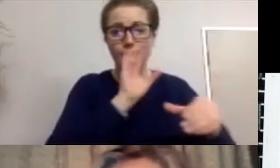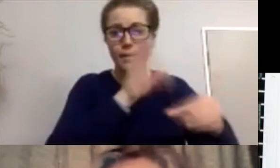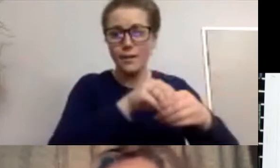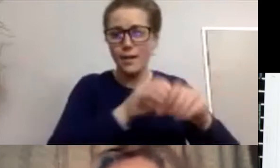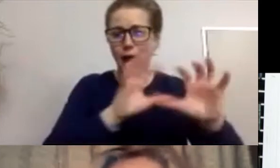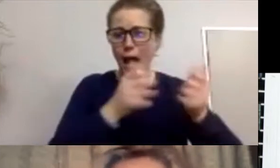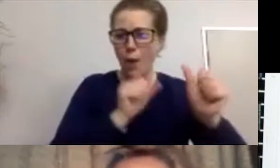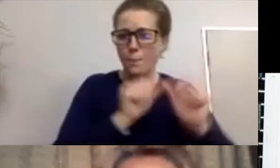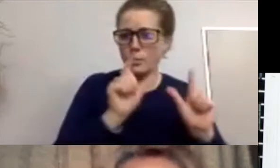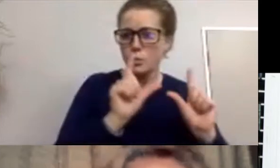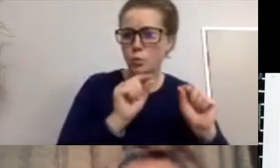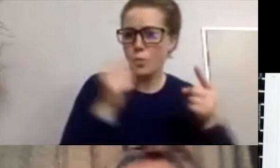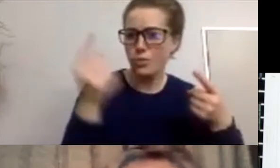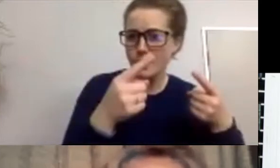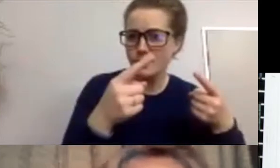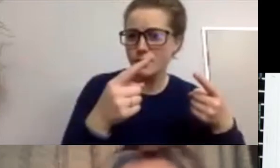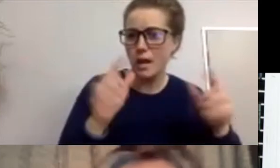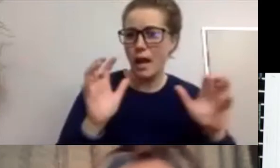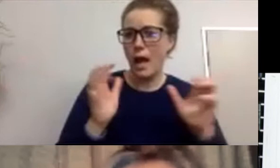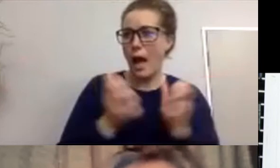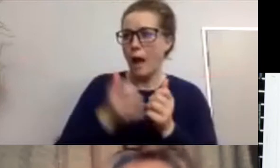or, what do you think if we were having a go at this?